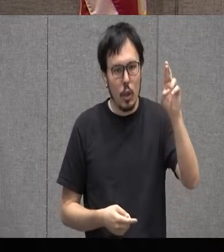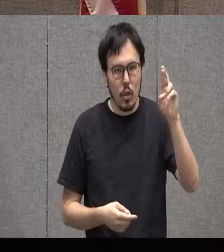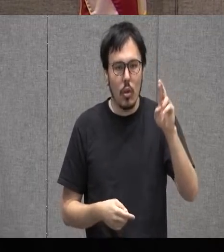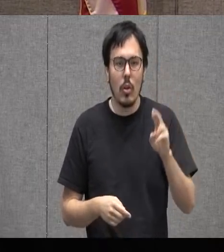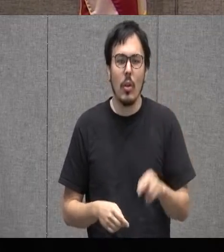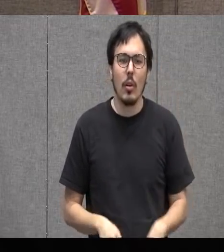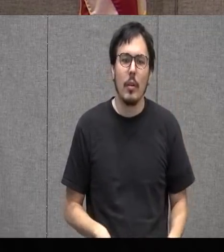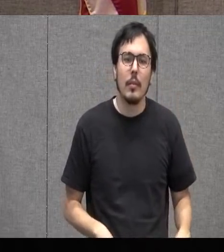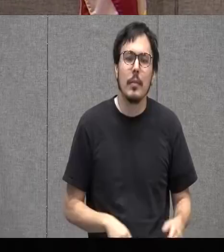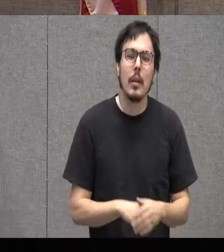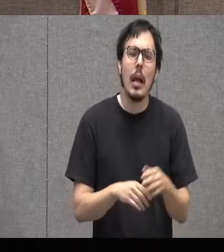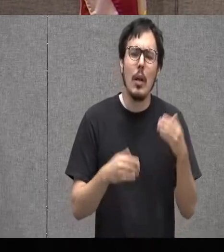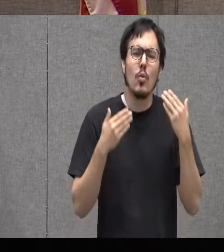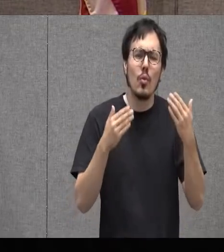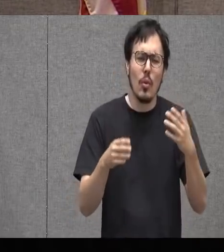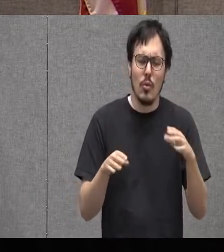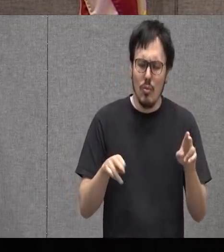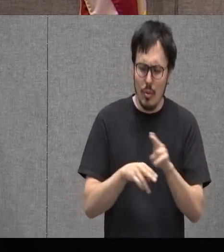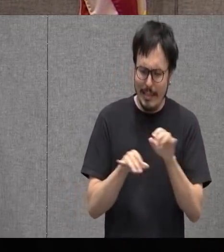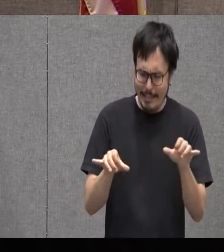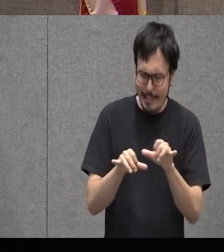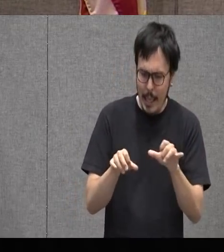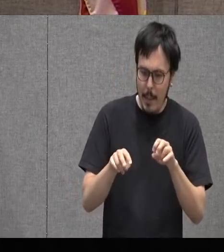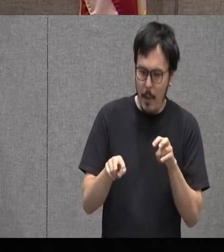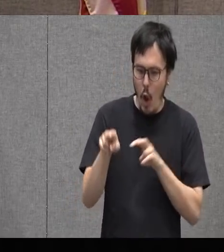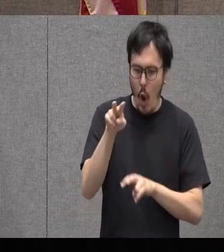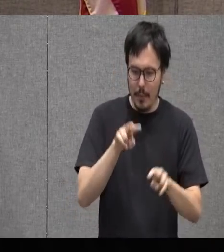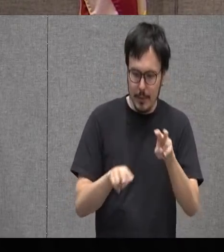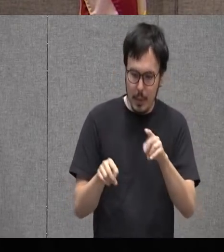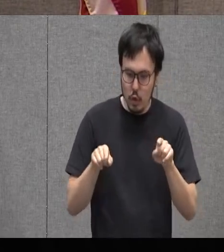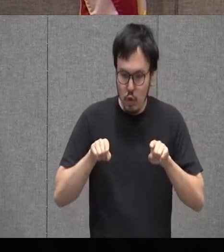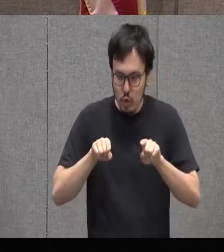So I'm going to let all of my baking soda.